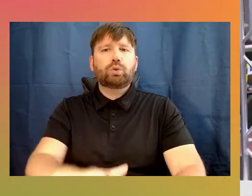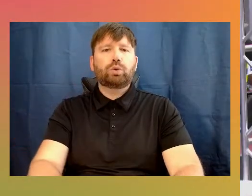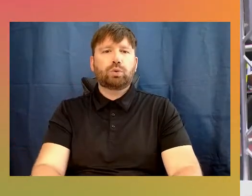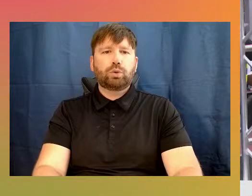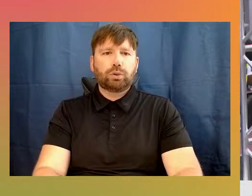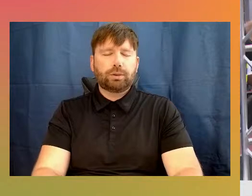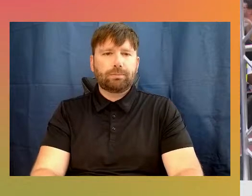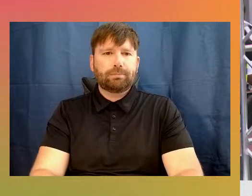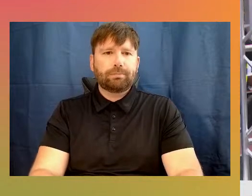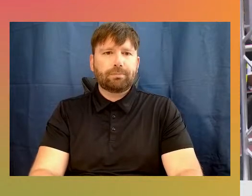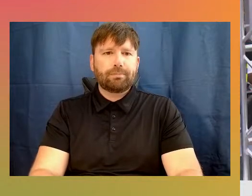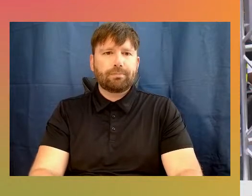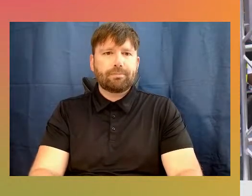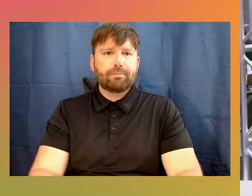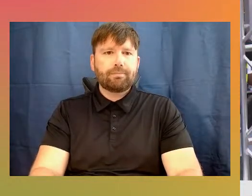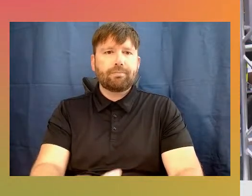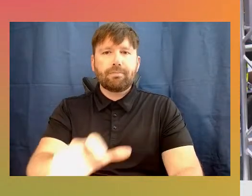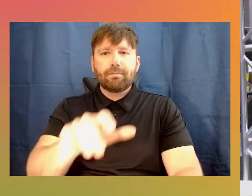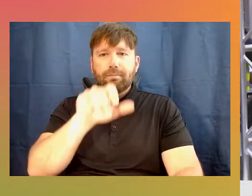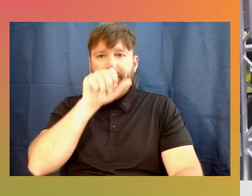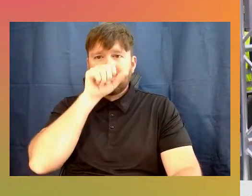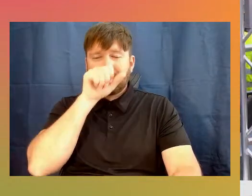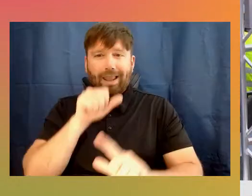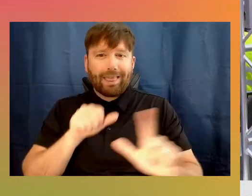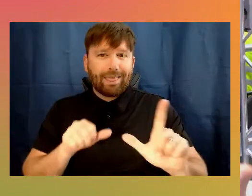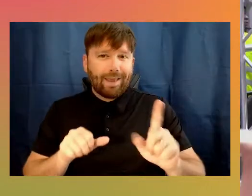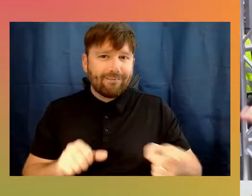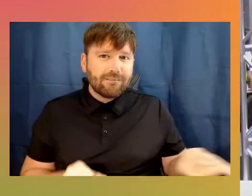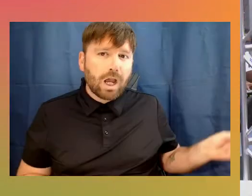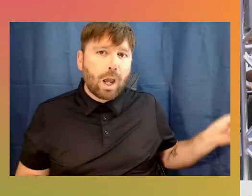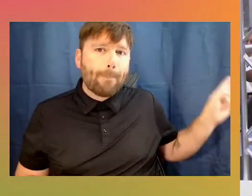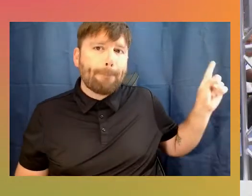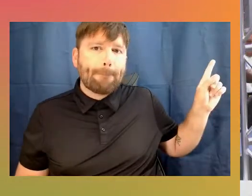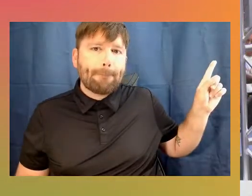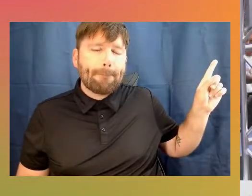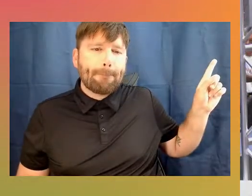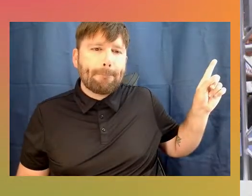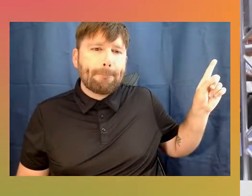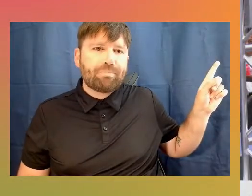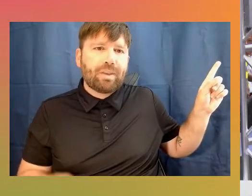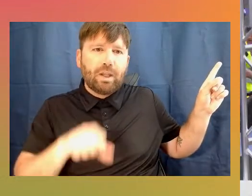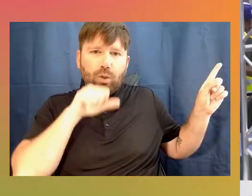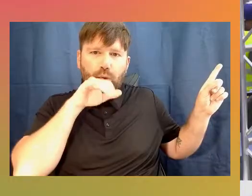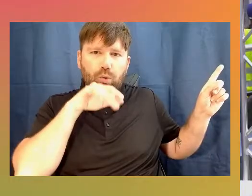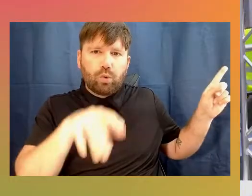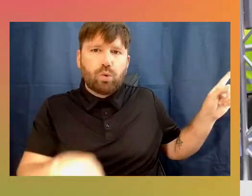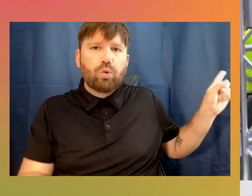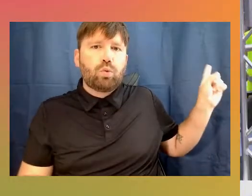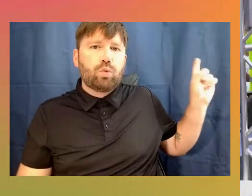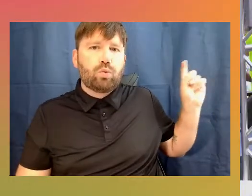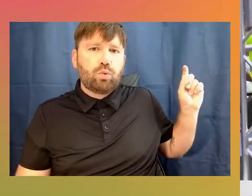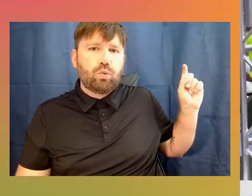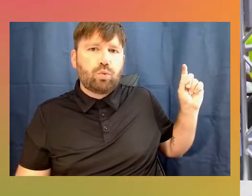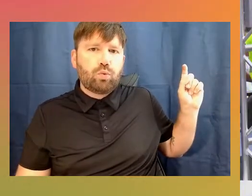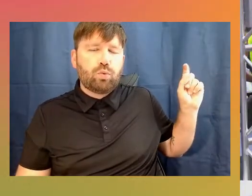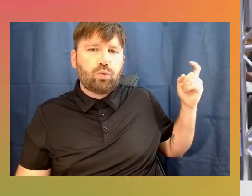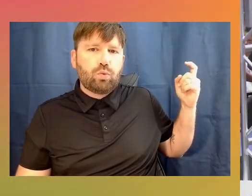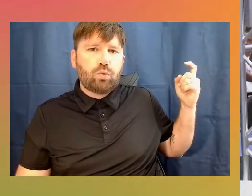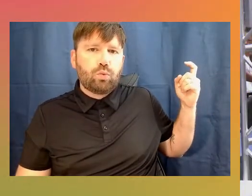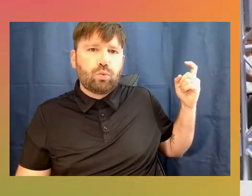BIG INHALE THROUGH THE NOSE. FULL EXHALE OUT.